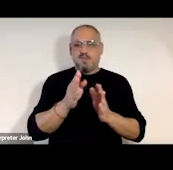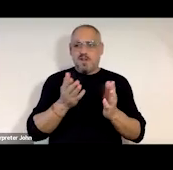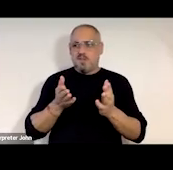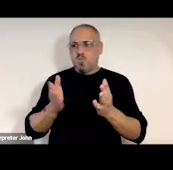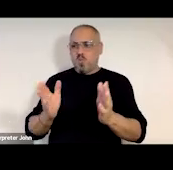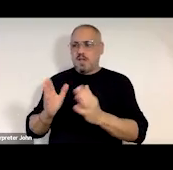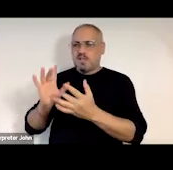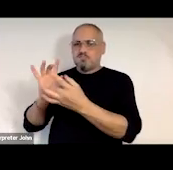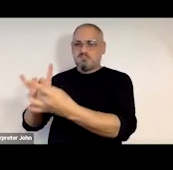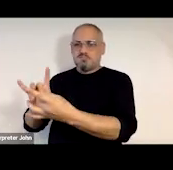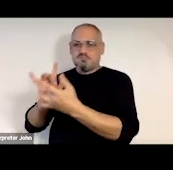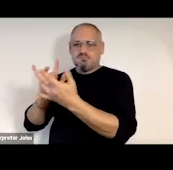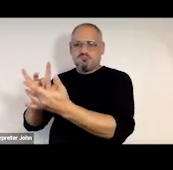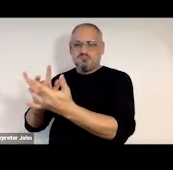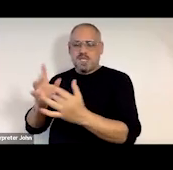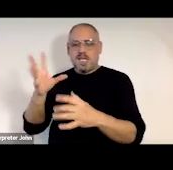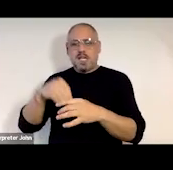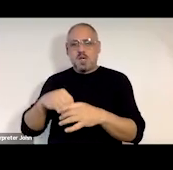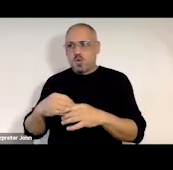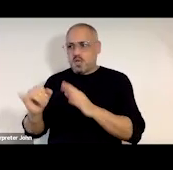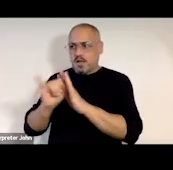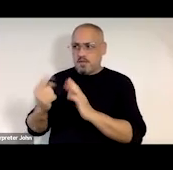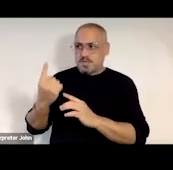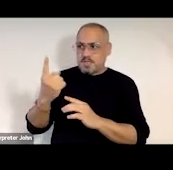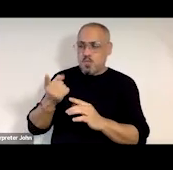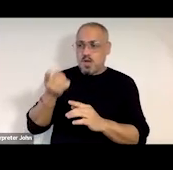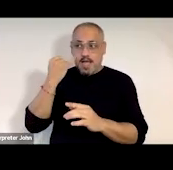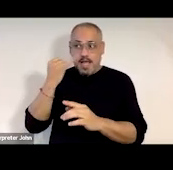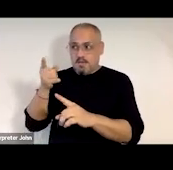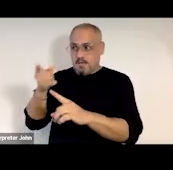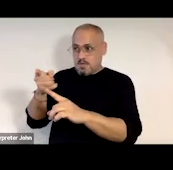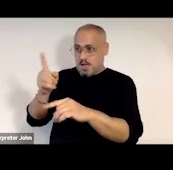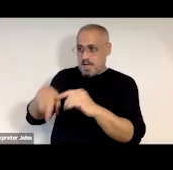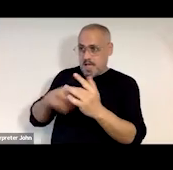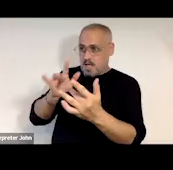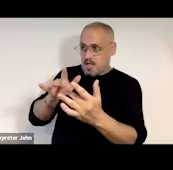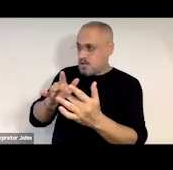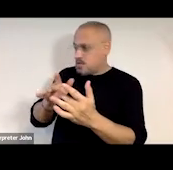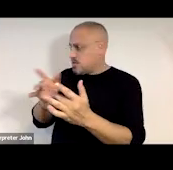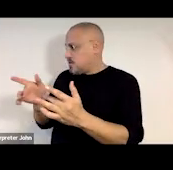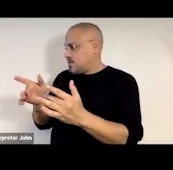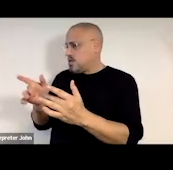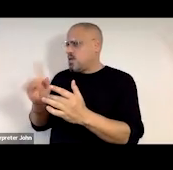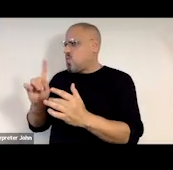Including identifying someone to contact should you need to reach out to the applicant. Where do they spend their time?